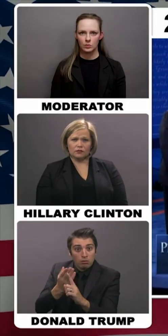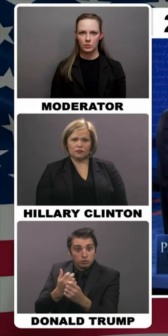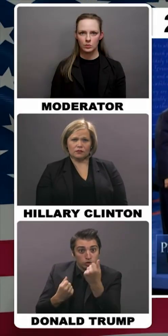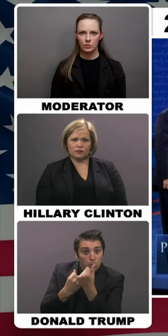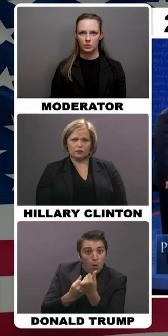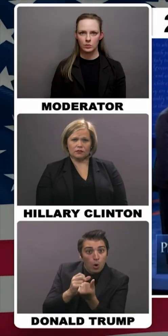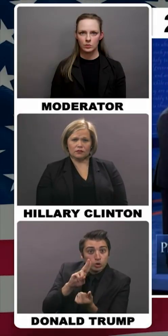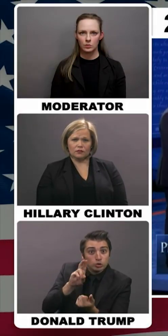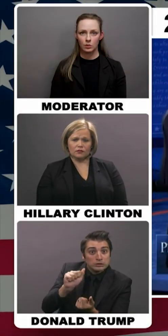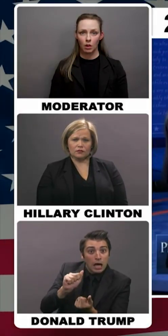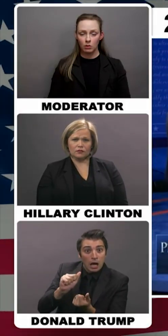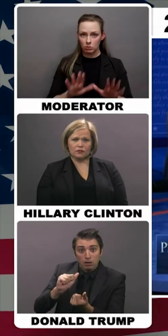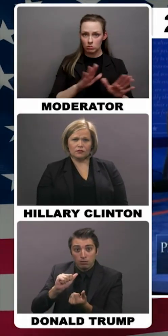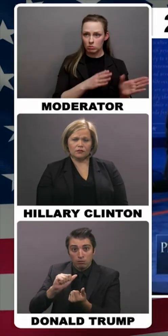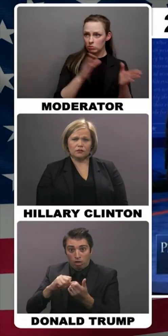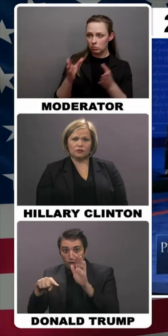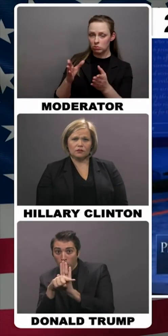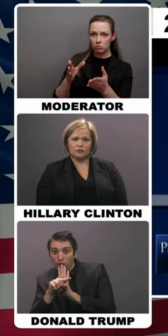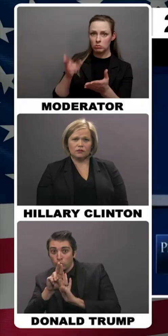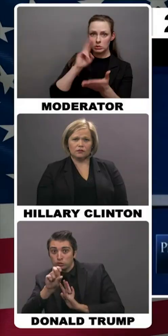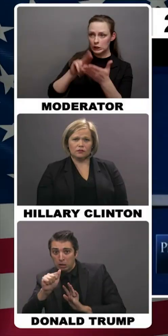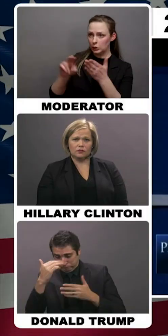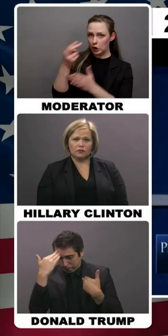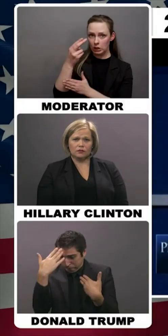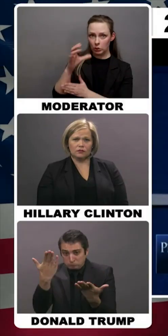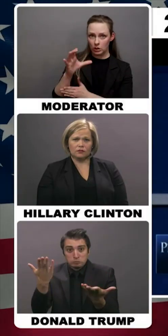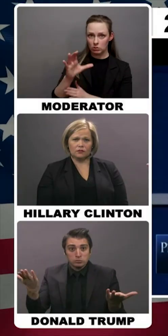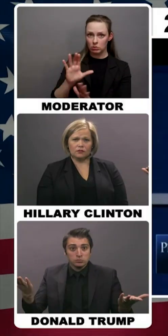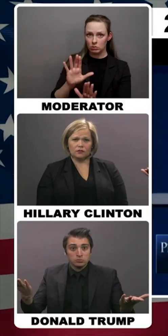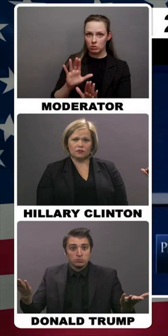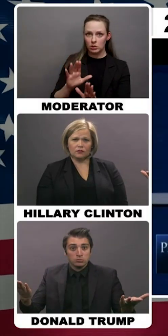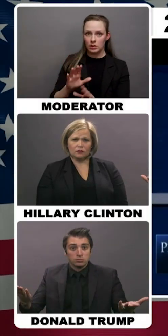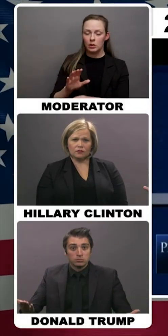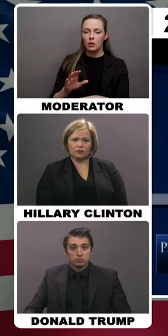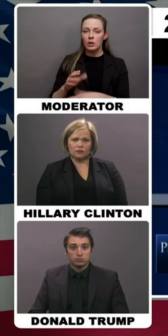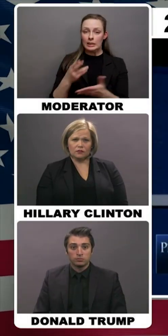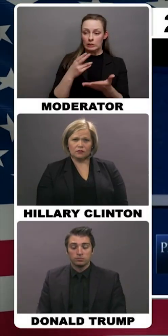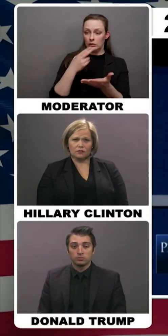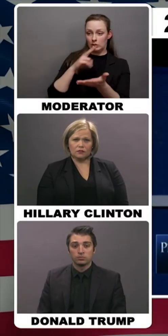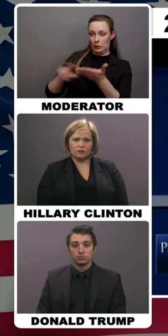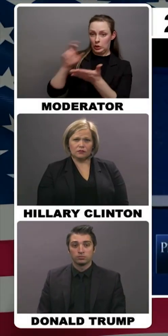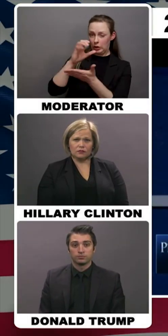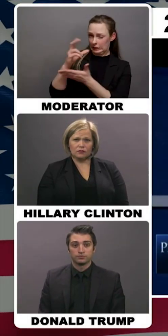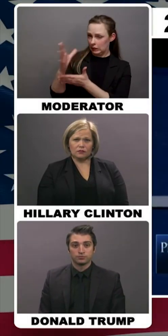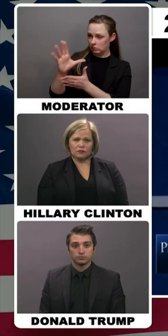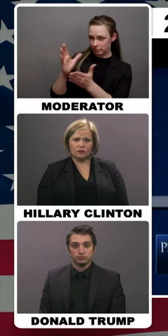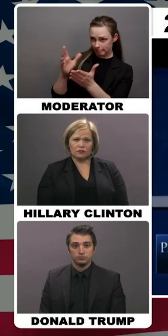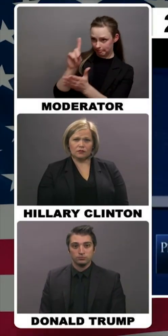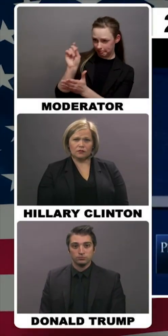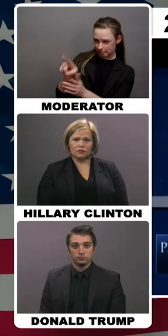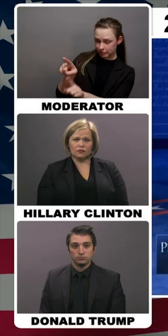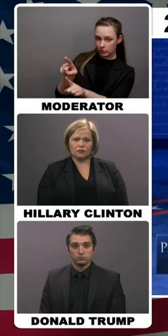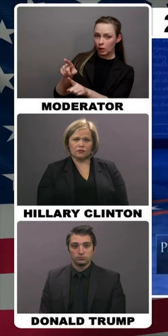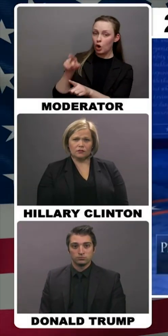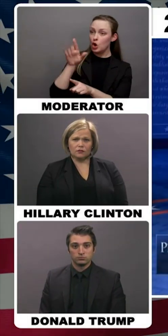And Secretary Clinton, let me ask you about that because you have asked for an increase from 10 to 65,000